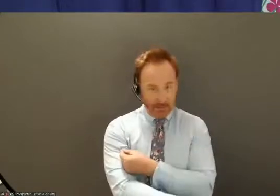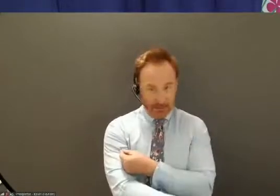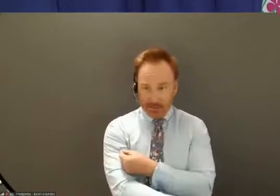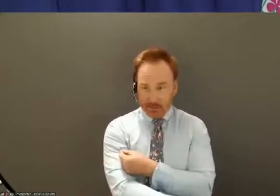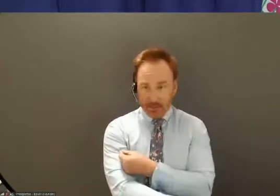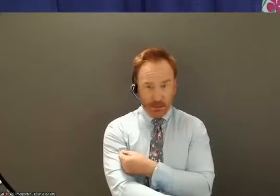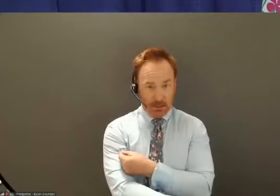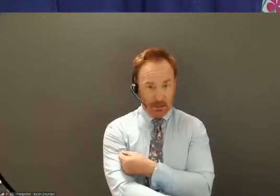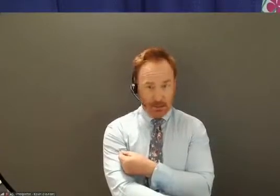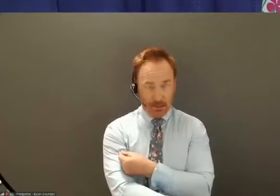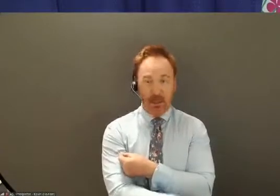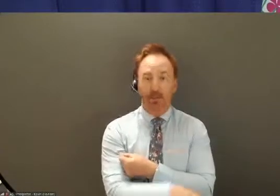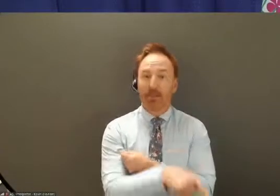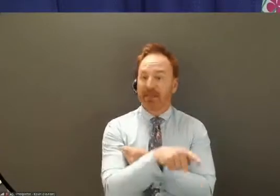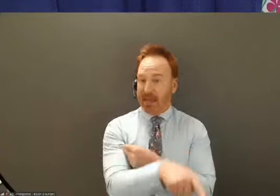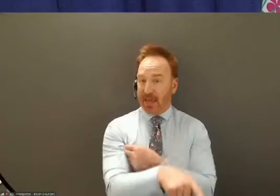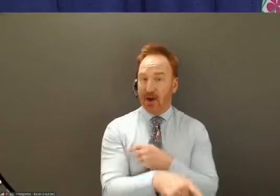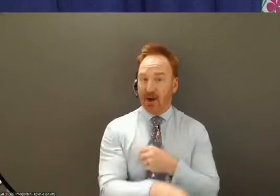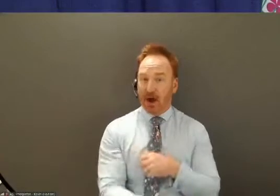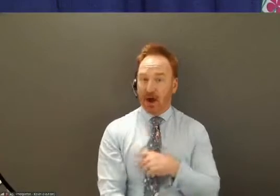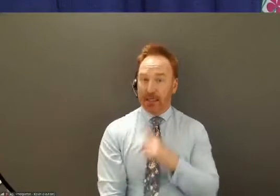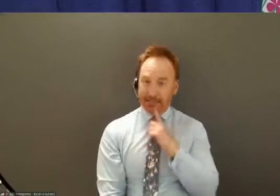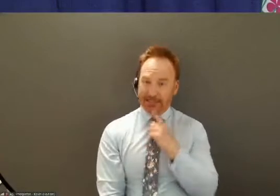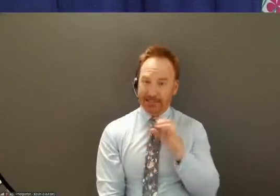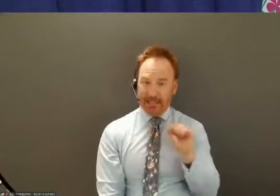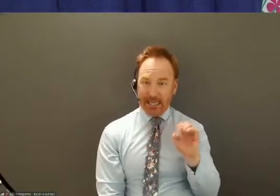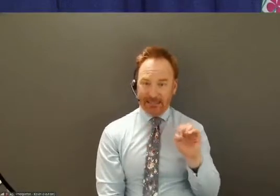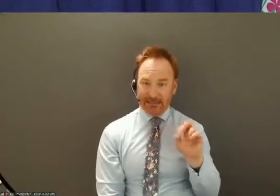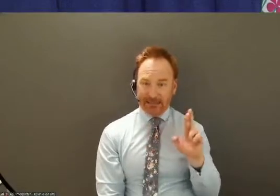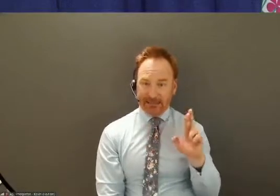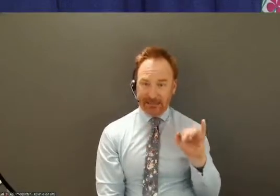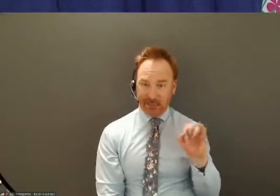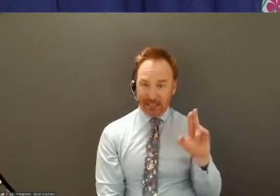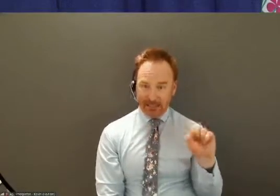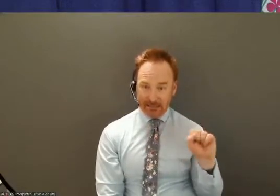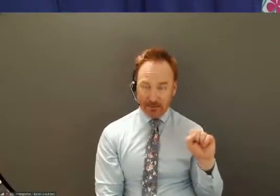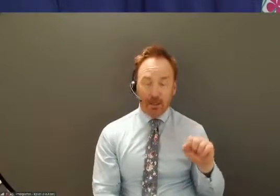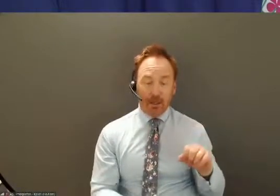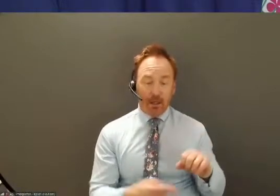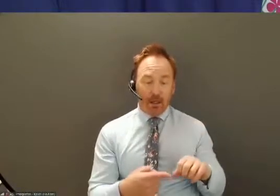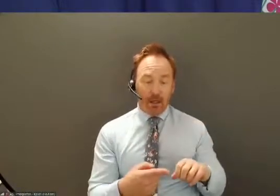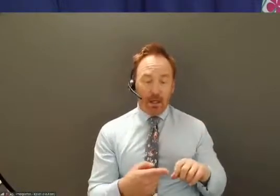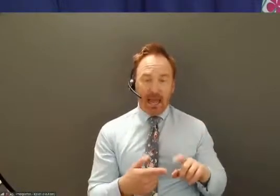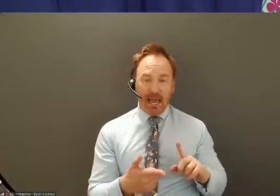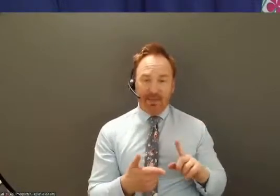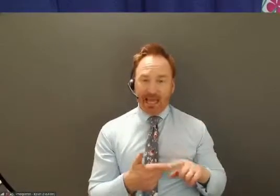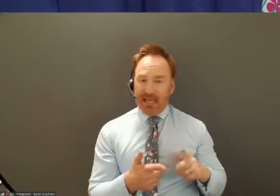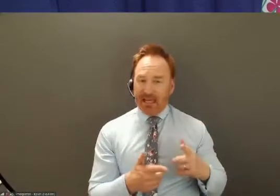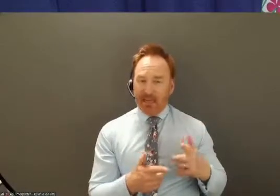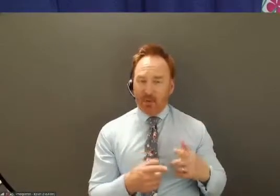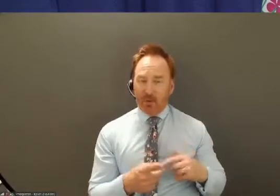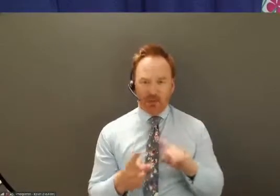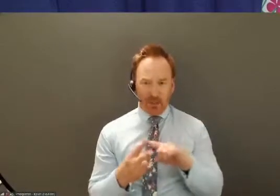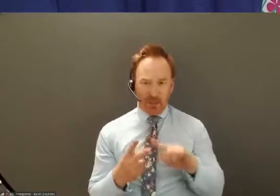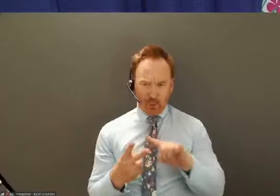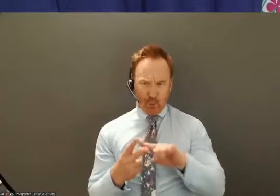while people that have been taken out? In one of those was hospitalized